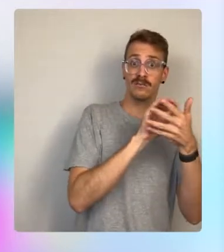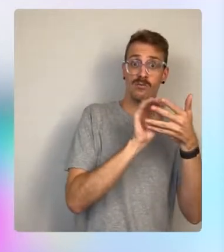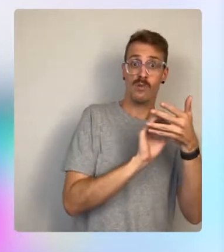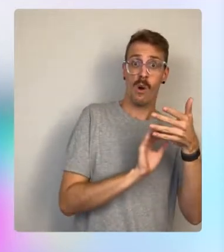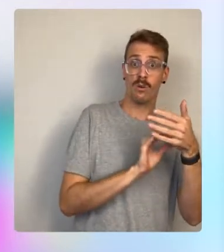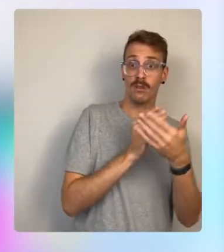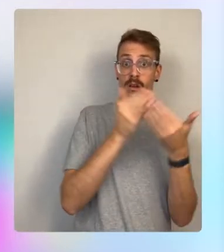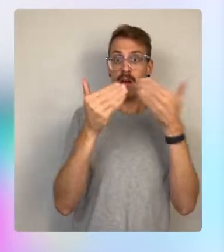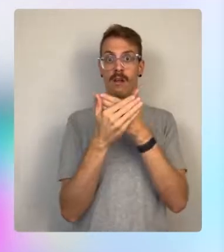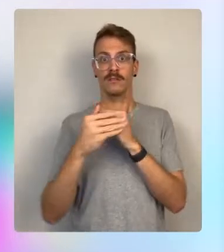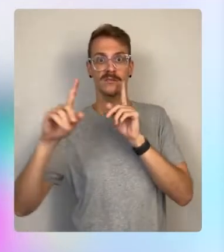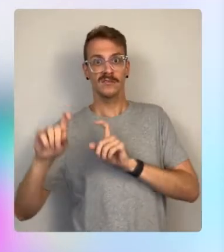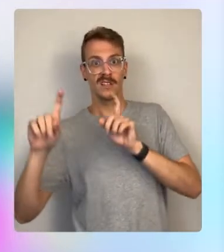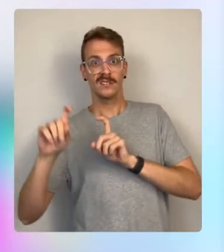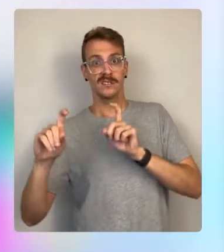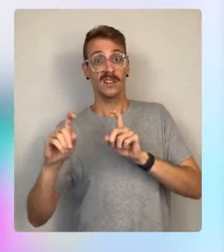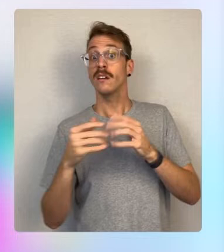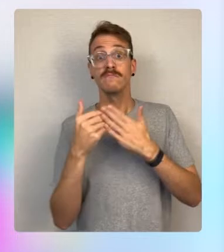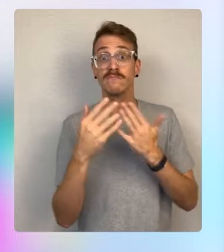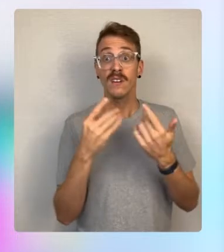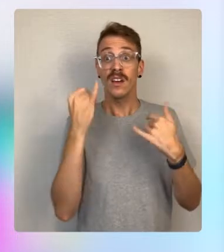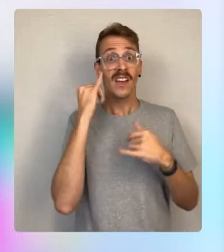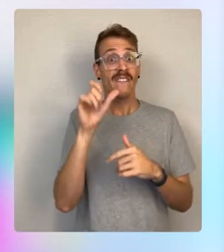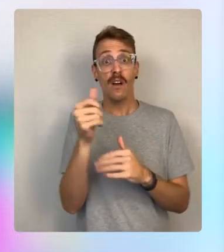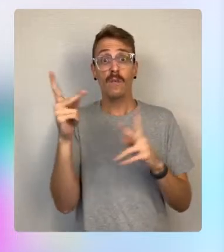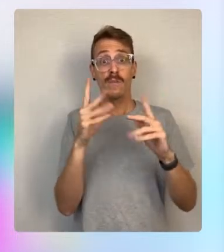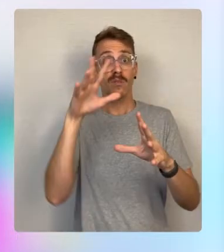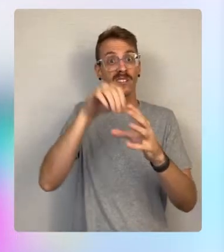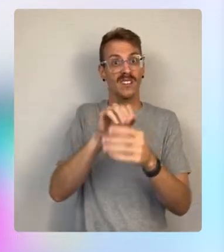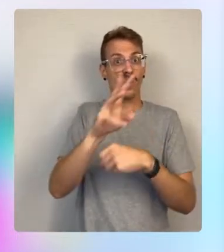even while others are collaborating in the world. Let's see if this works better.